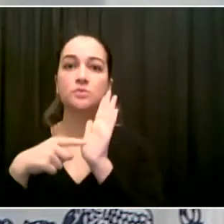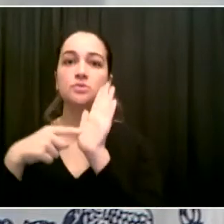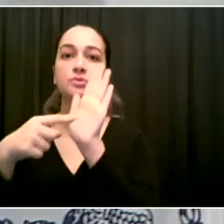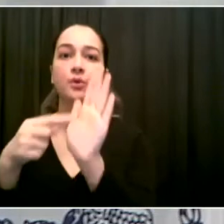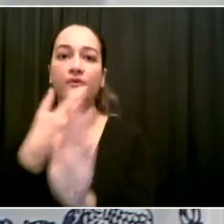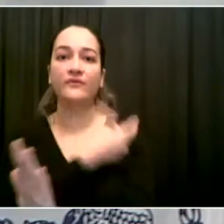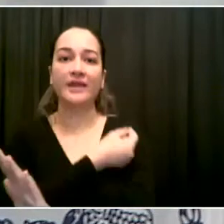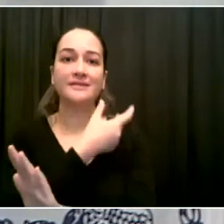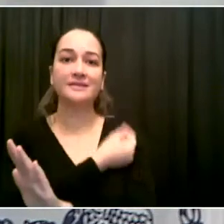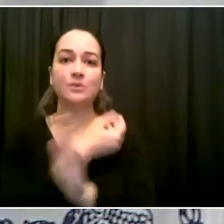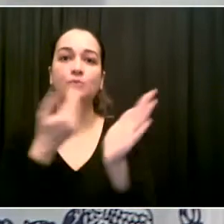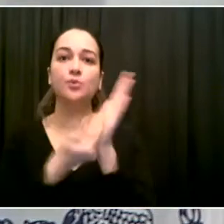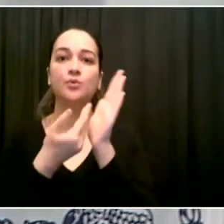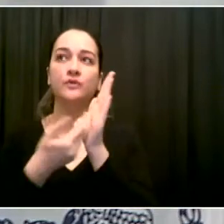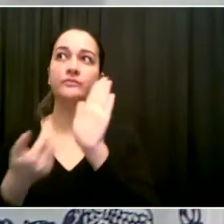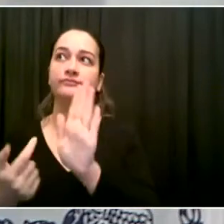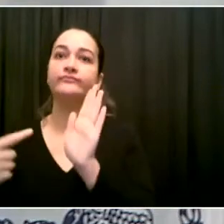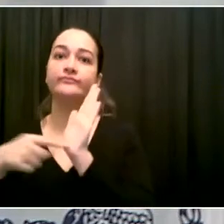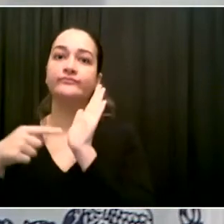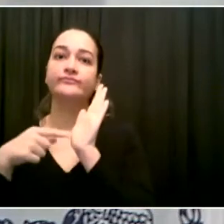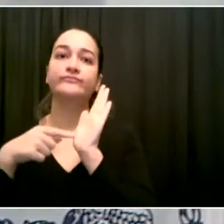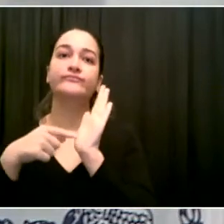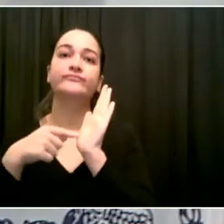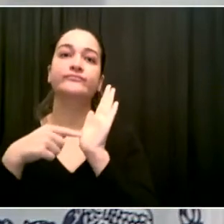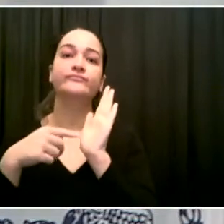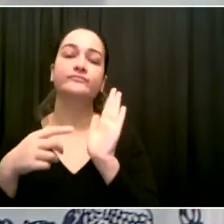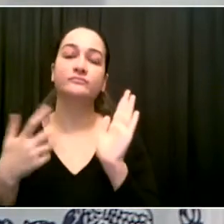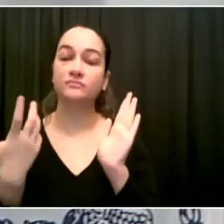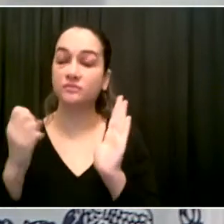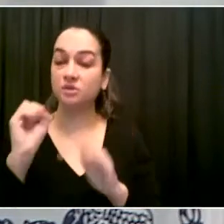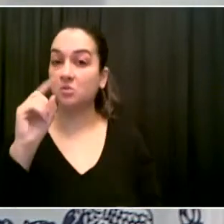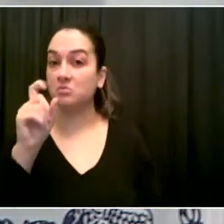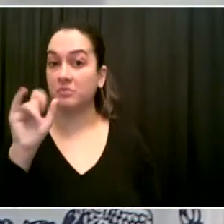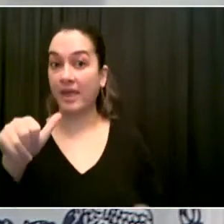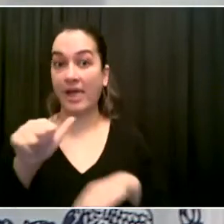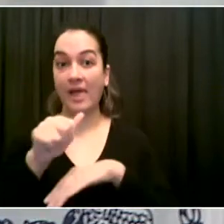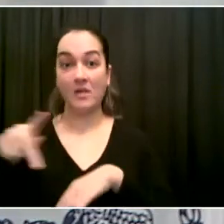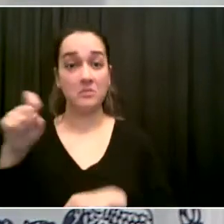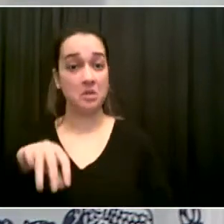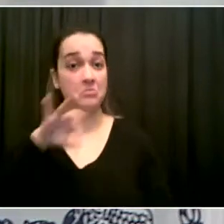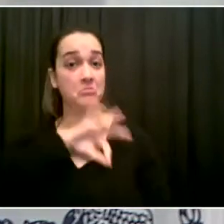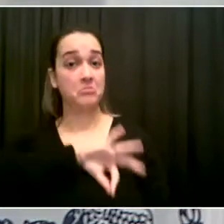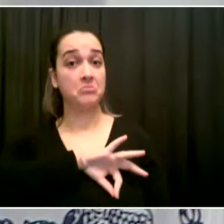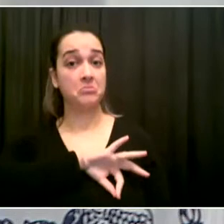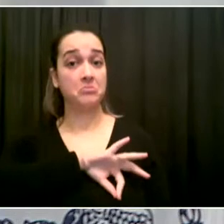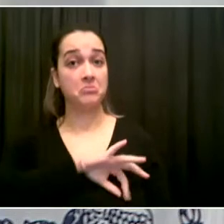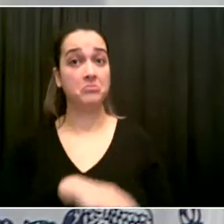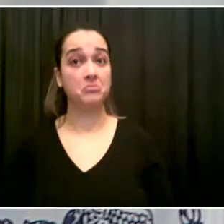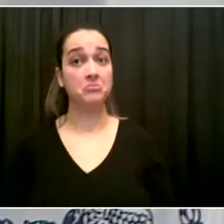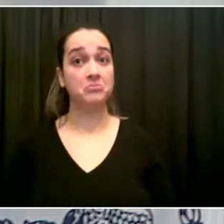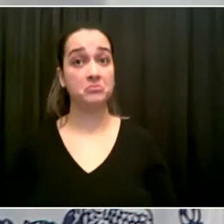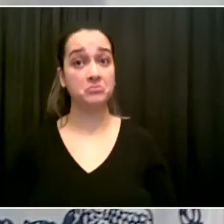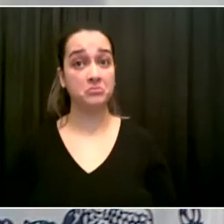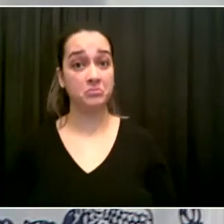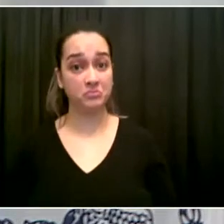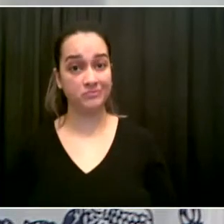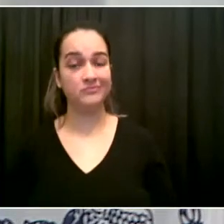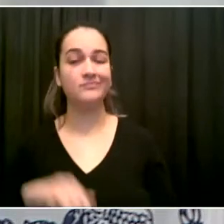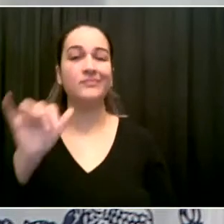EFFORTS COULD